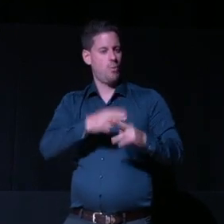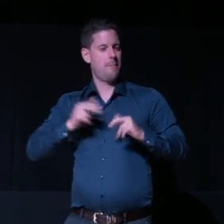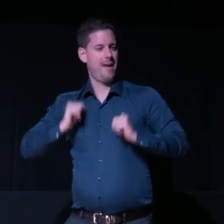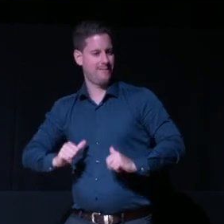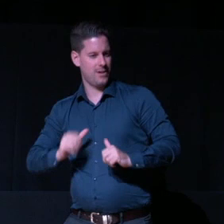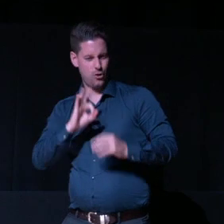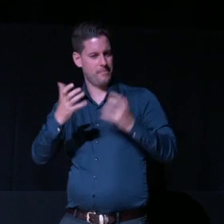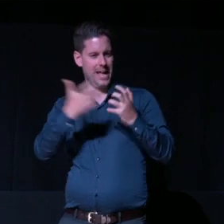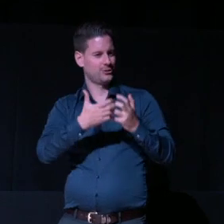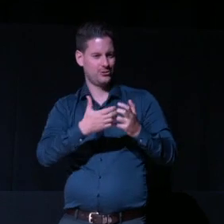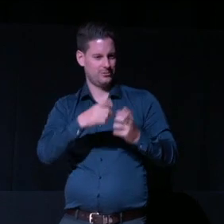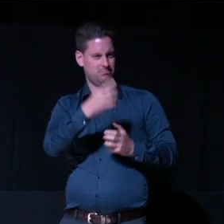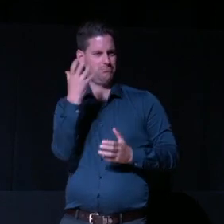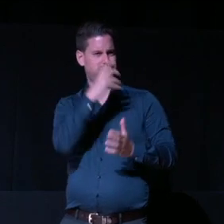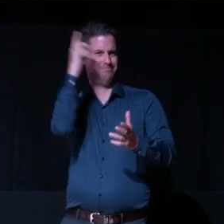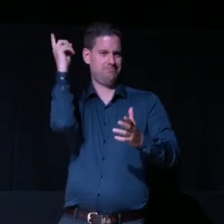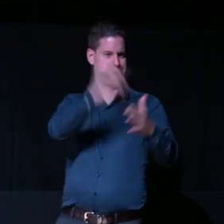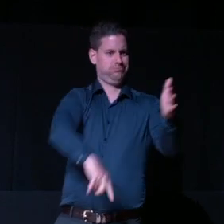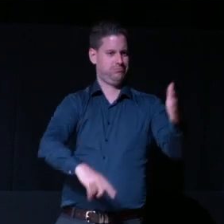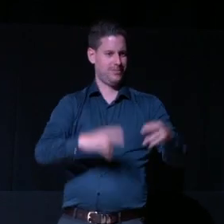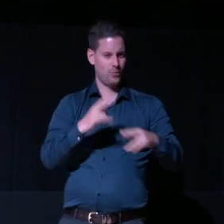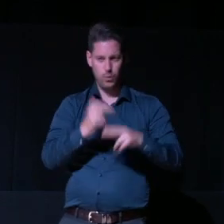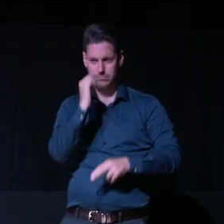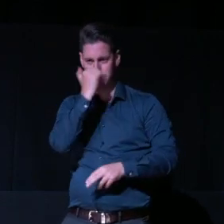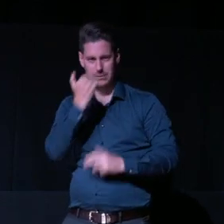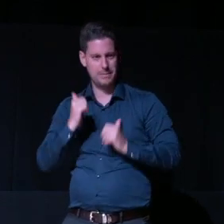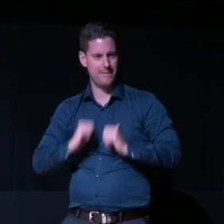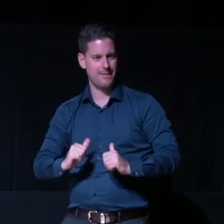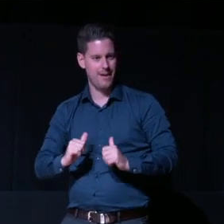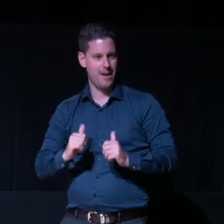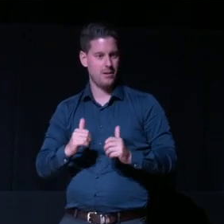know what happened but that's a huge hit to an artist a disabled elderly